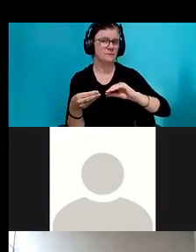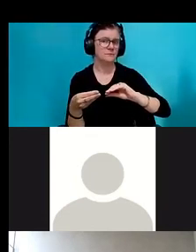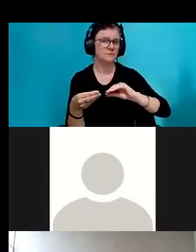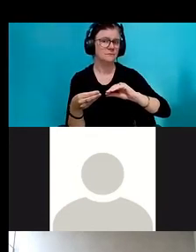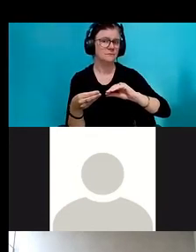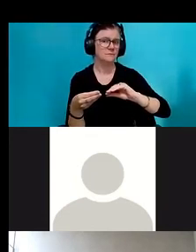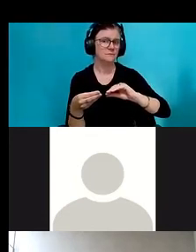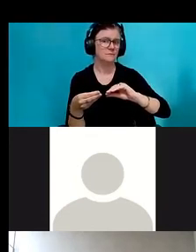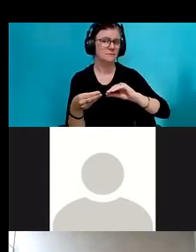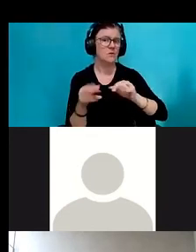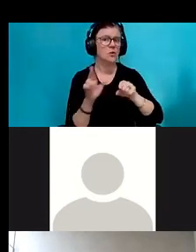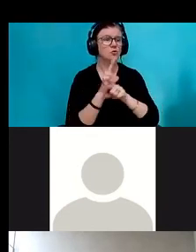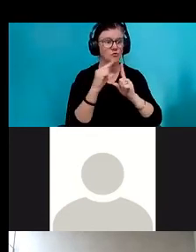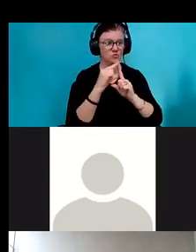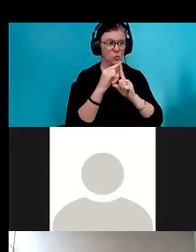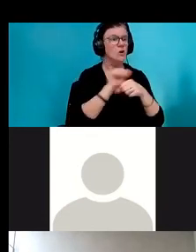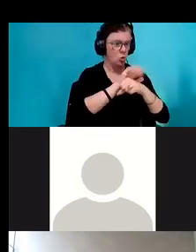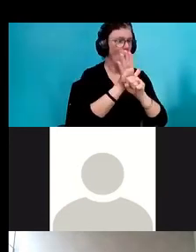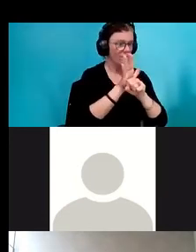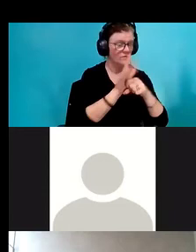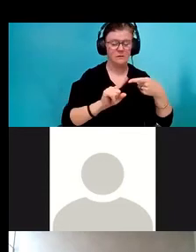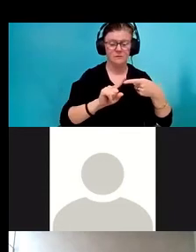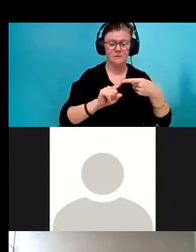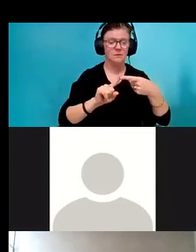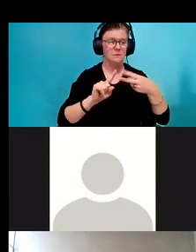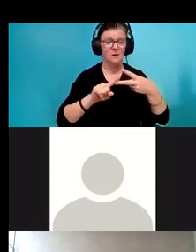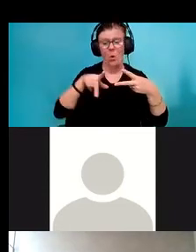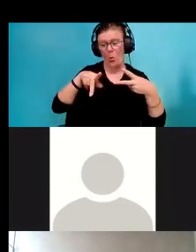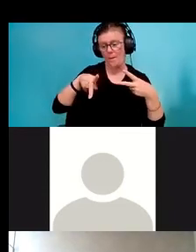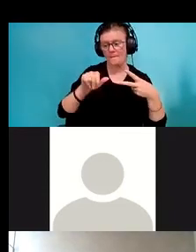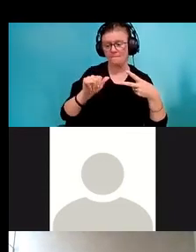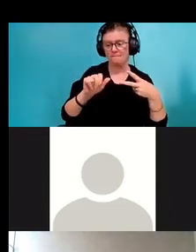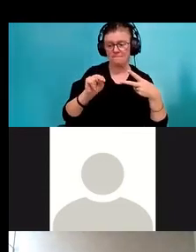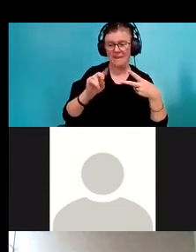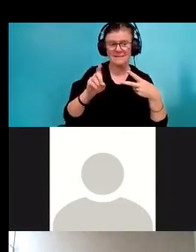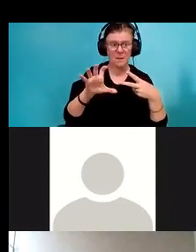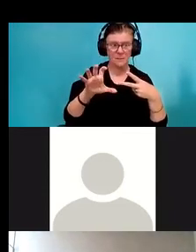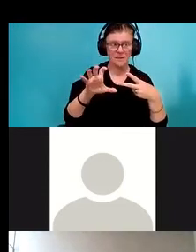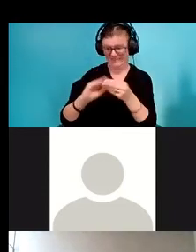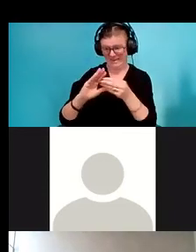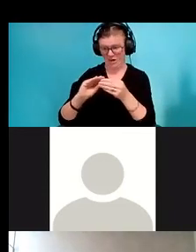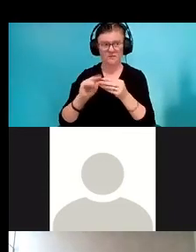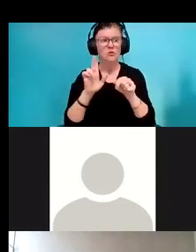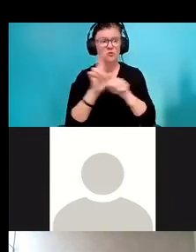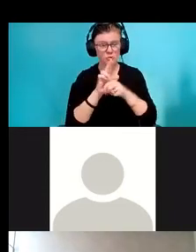the words COVID-19 or pandemic in that narrative.